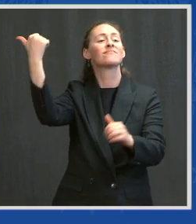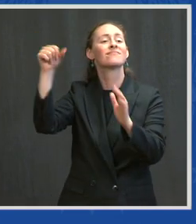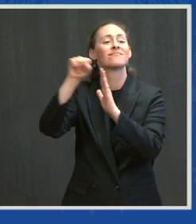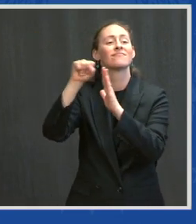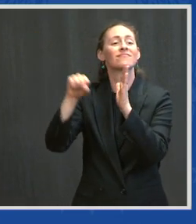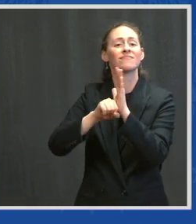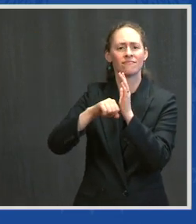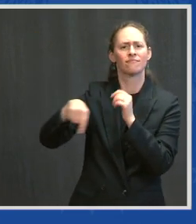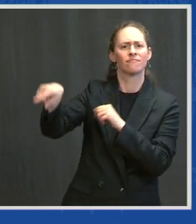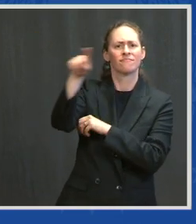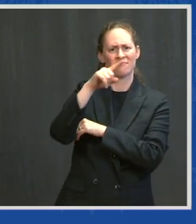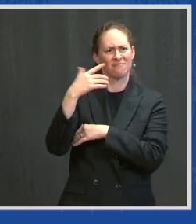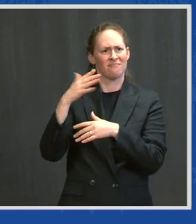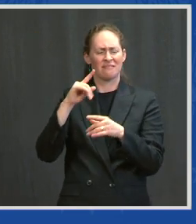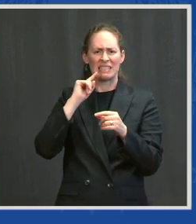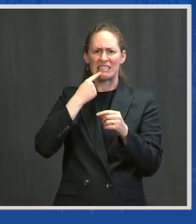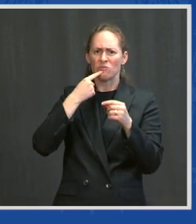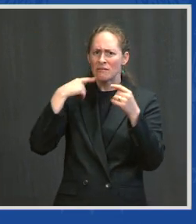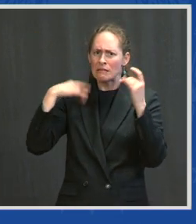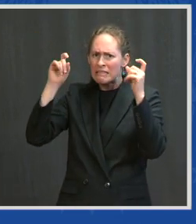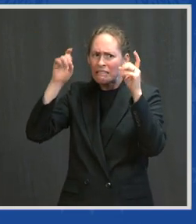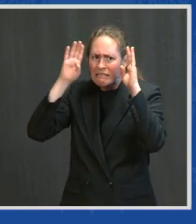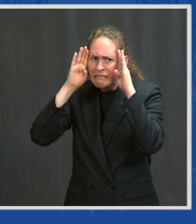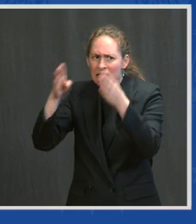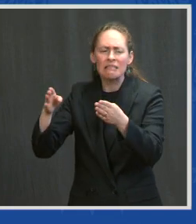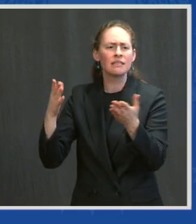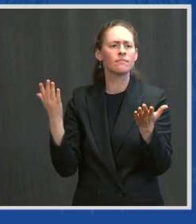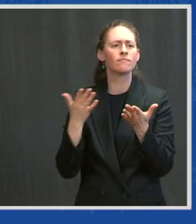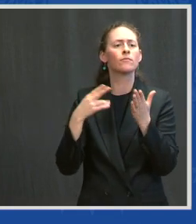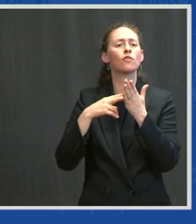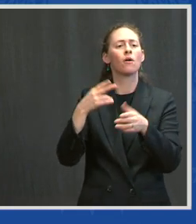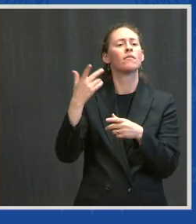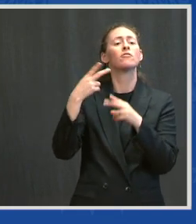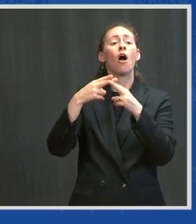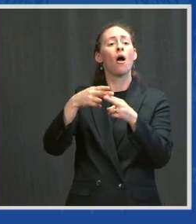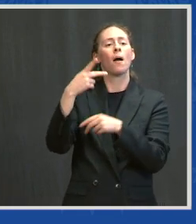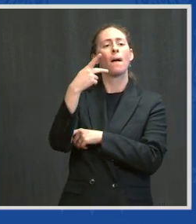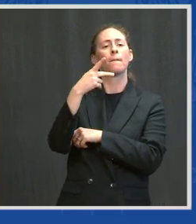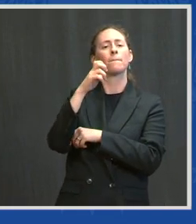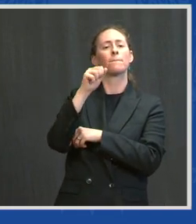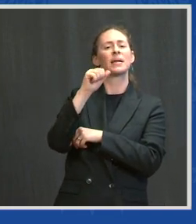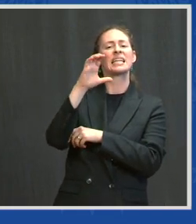in peace fellowships, complete with intensive mentoring and social services.